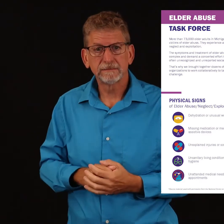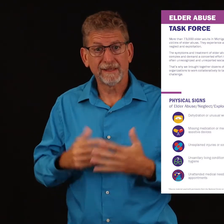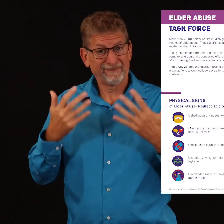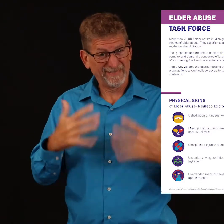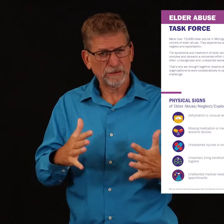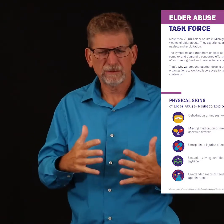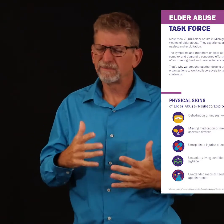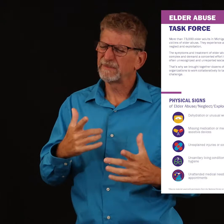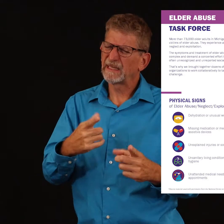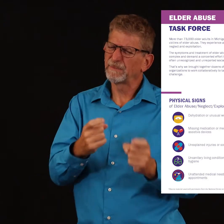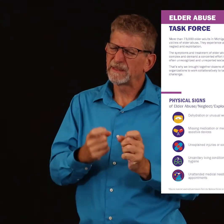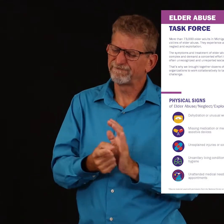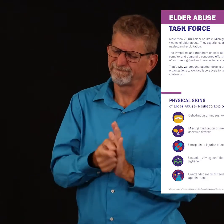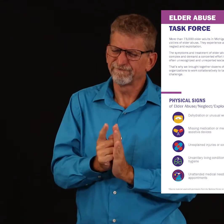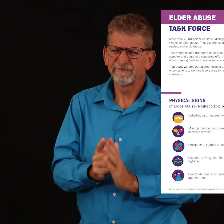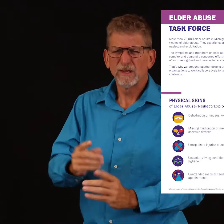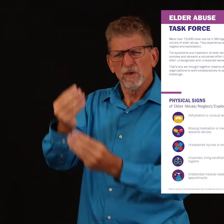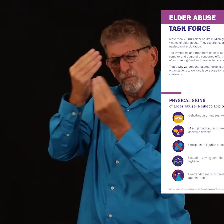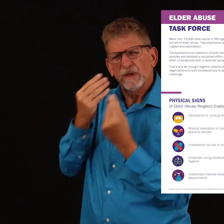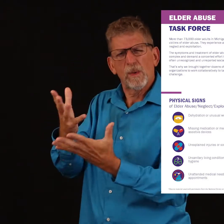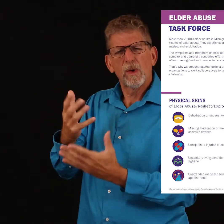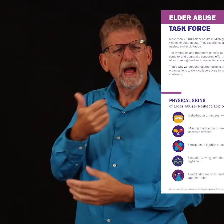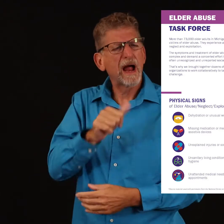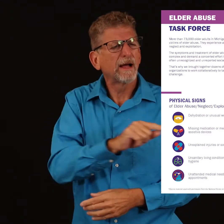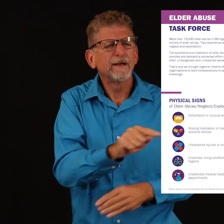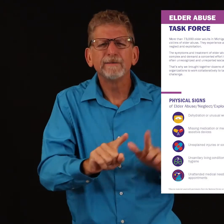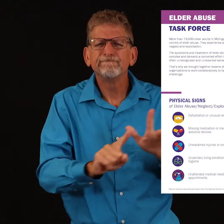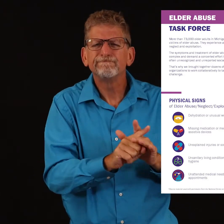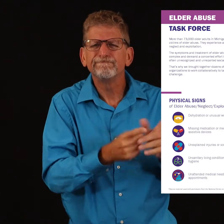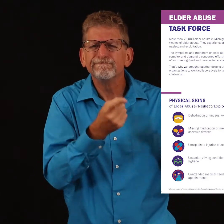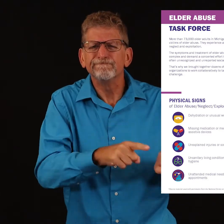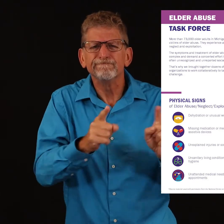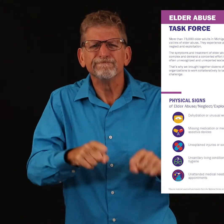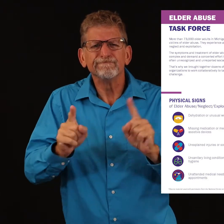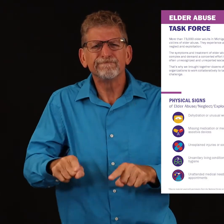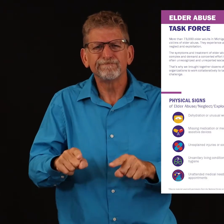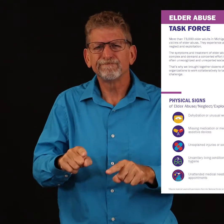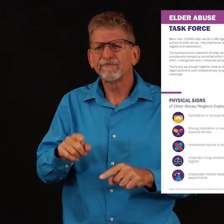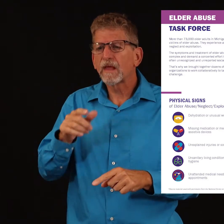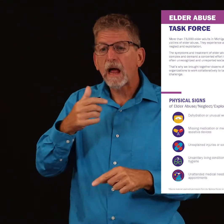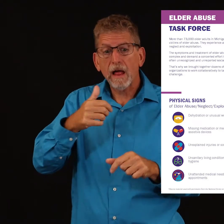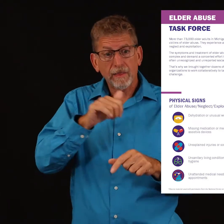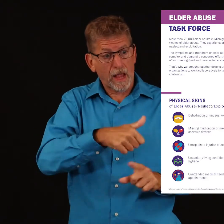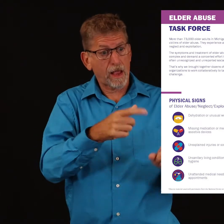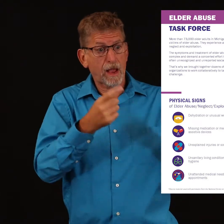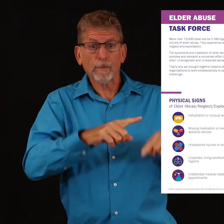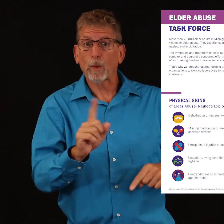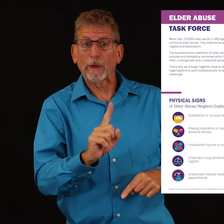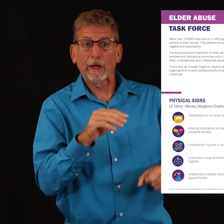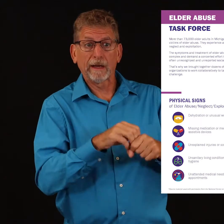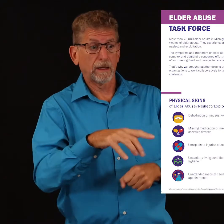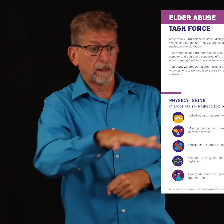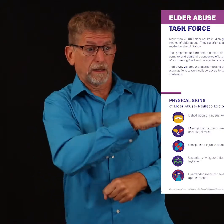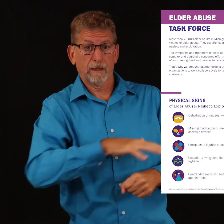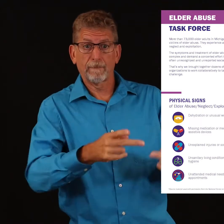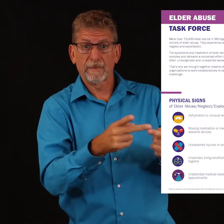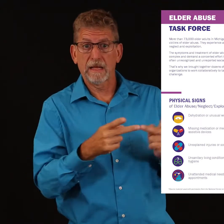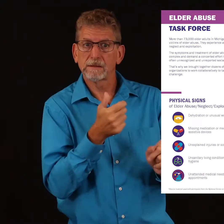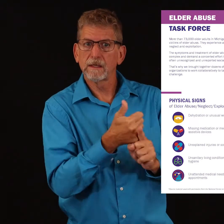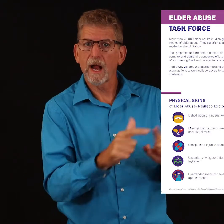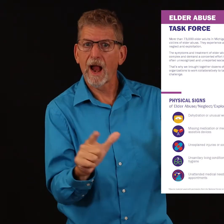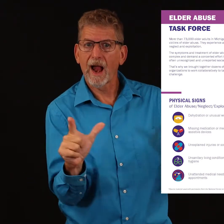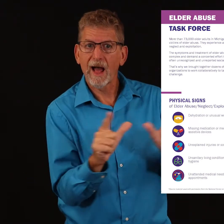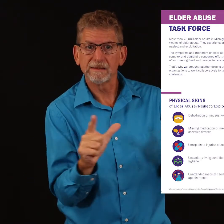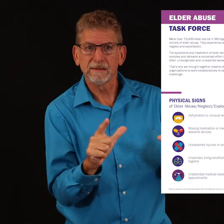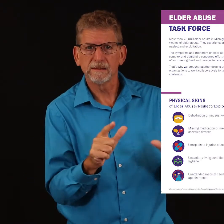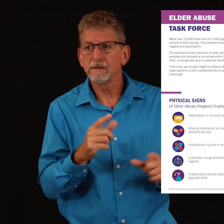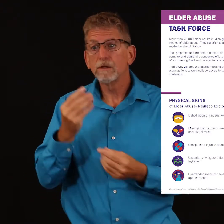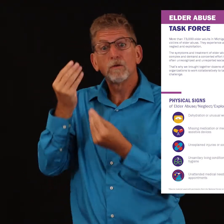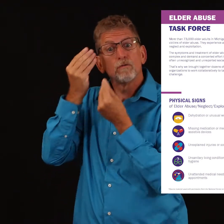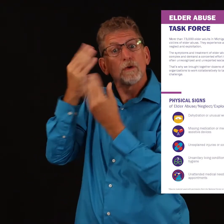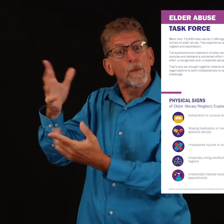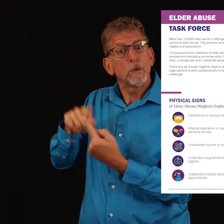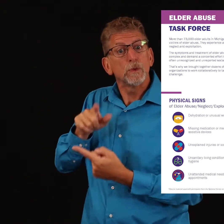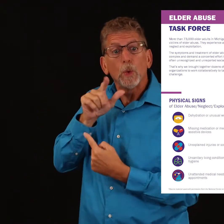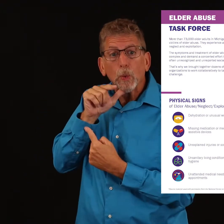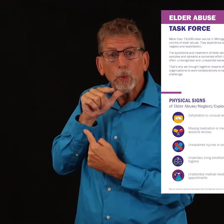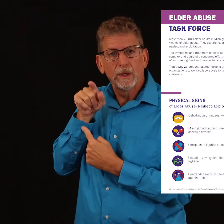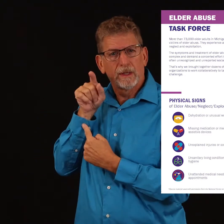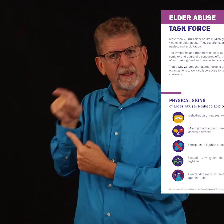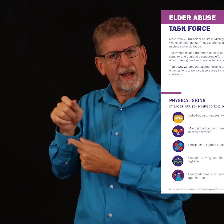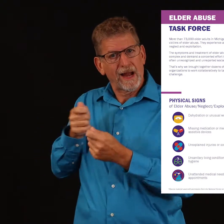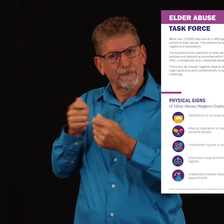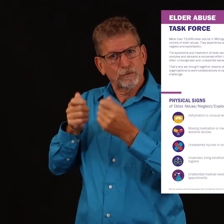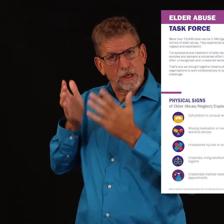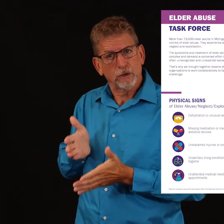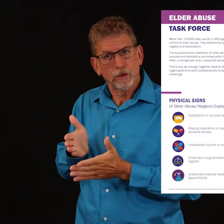Immediately report incidents in licensed settings to the administrator,